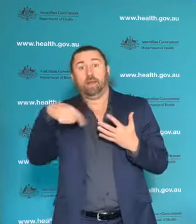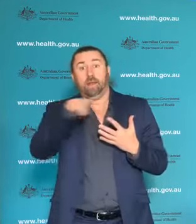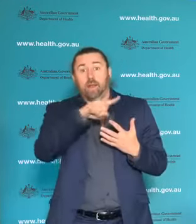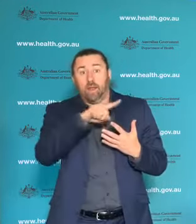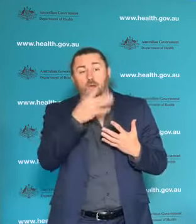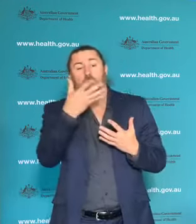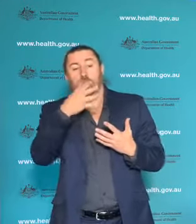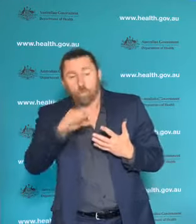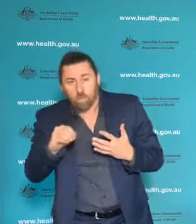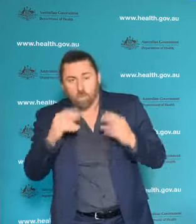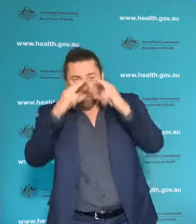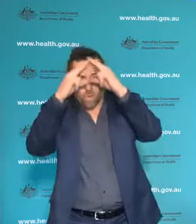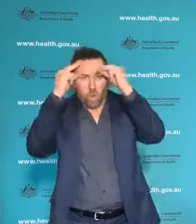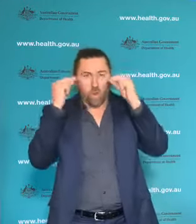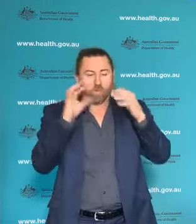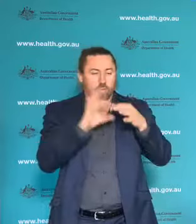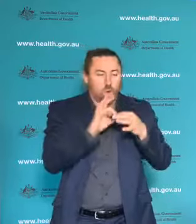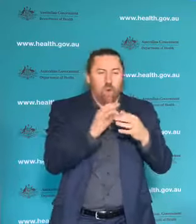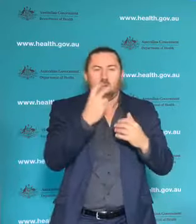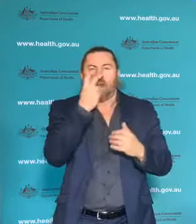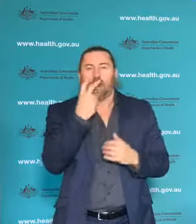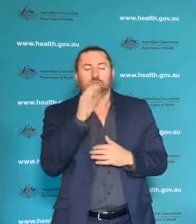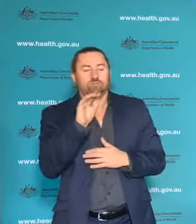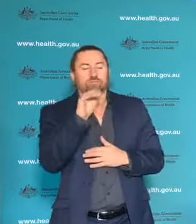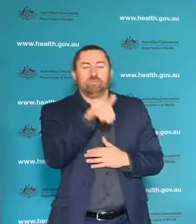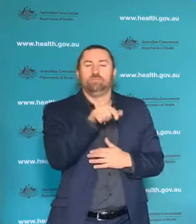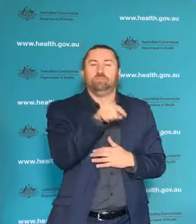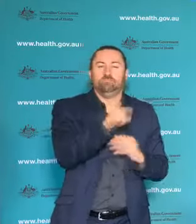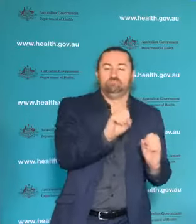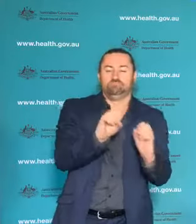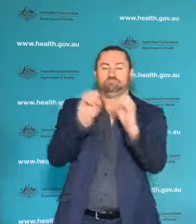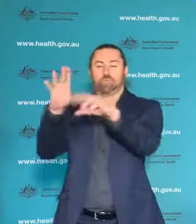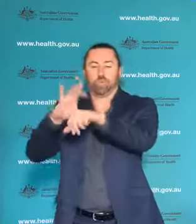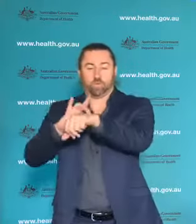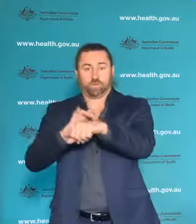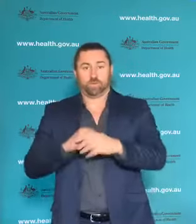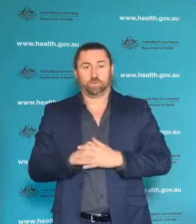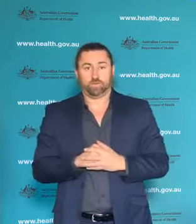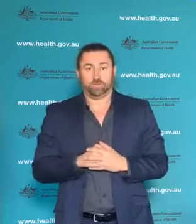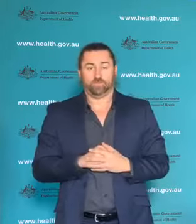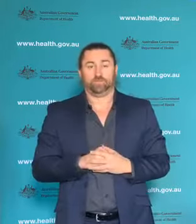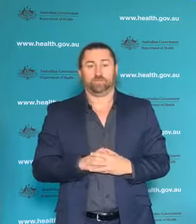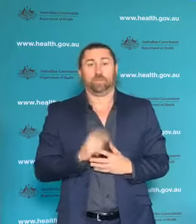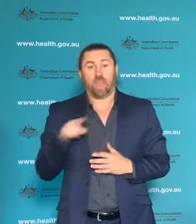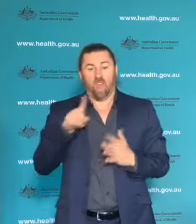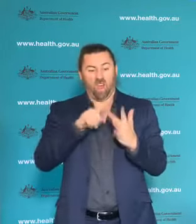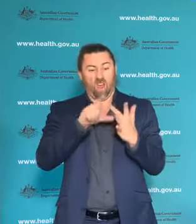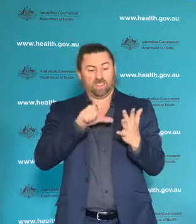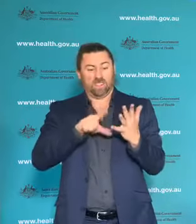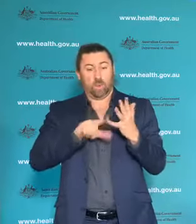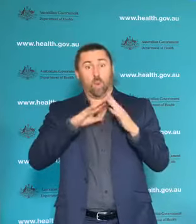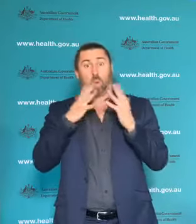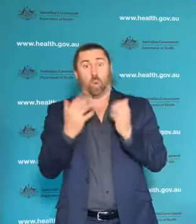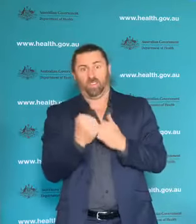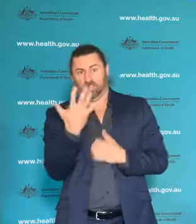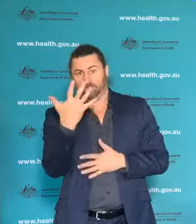facilities in Victoria. Among the people in hospital there are now 50 people in intensive care units which is six